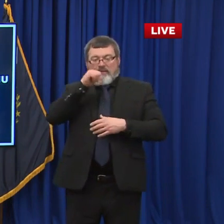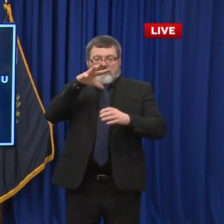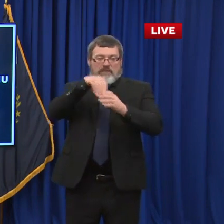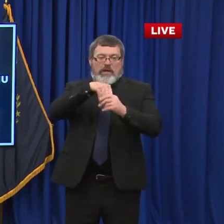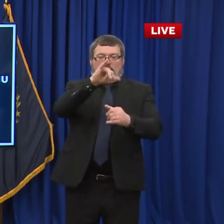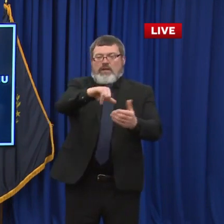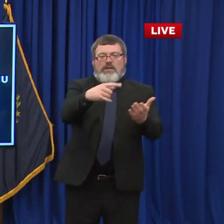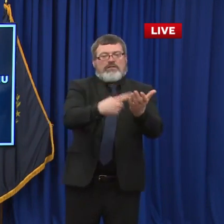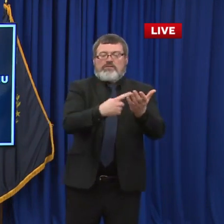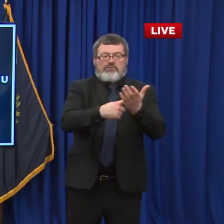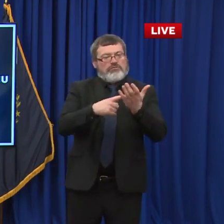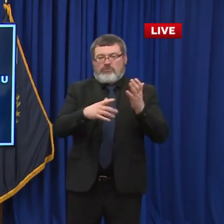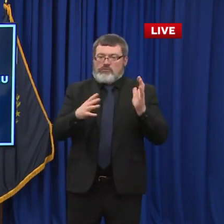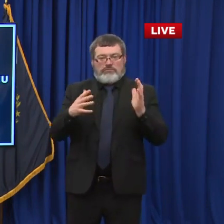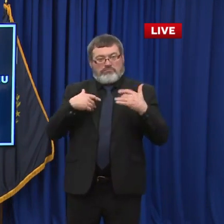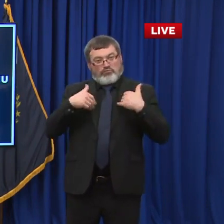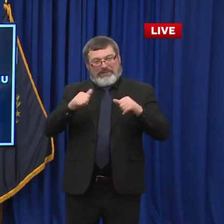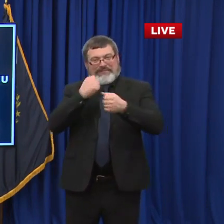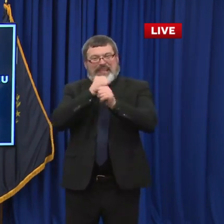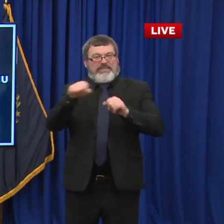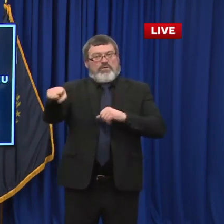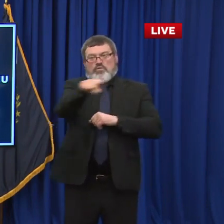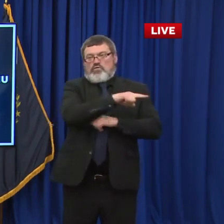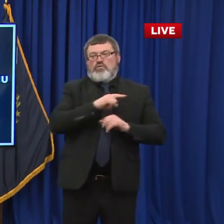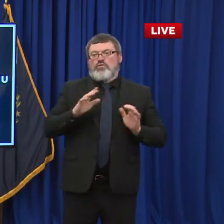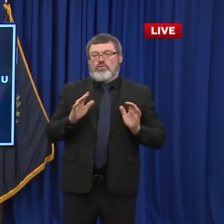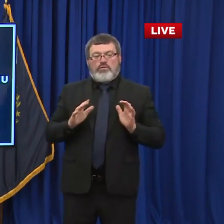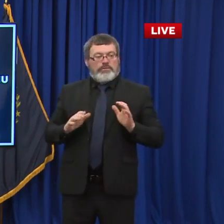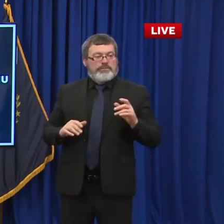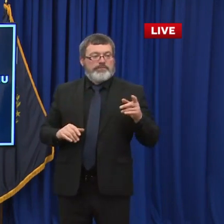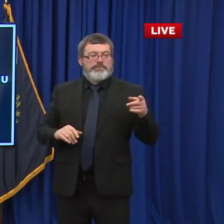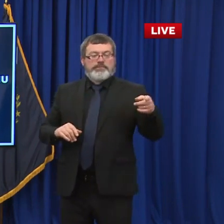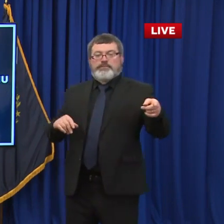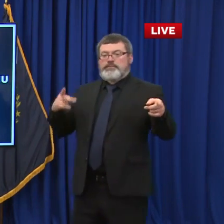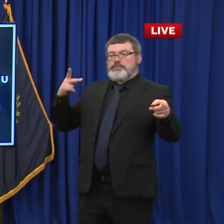THERE IS NO PLACE FOR IT AND I TRY TO LEAD BY EXAMPLE.